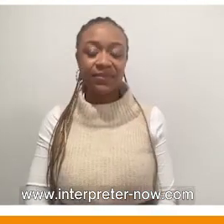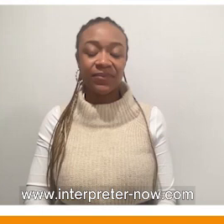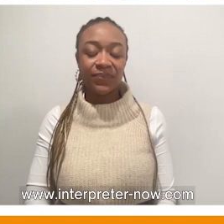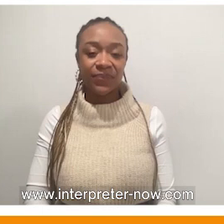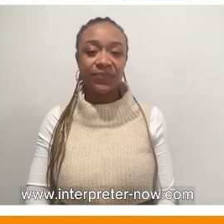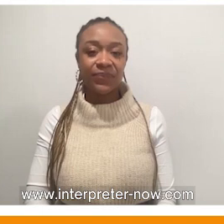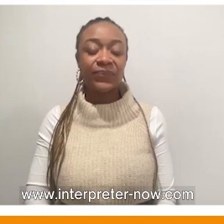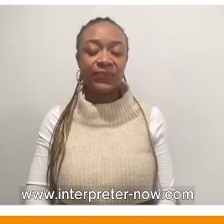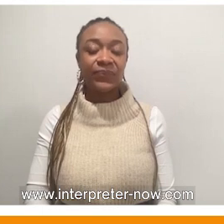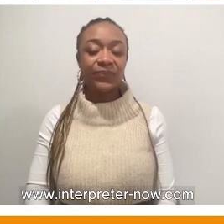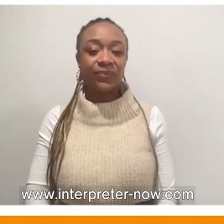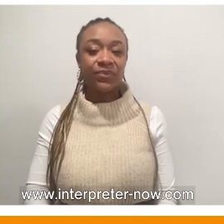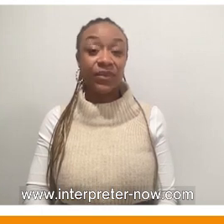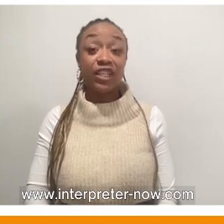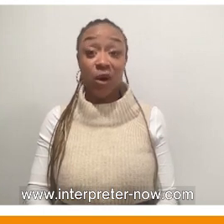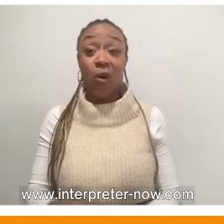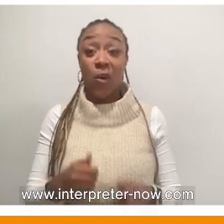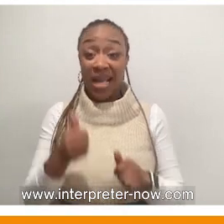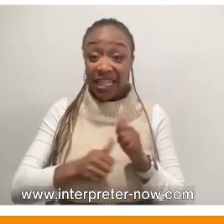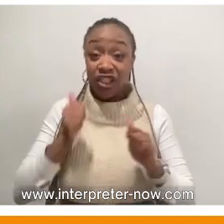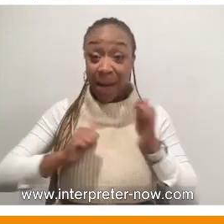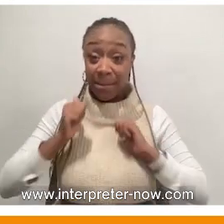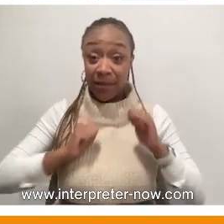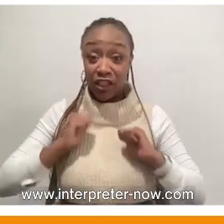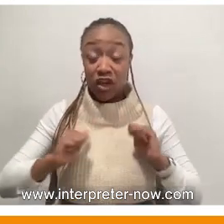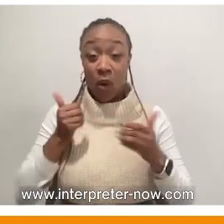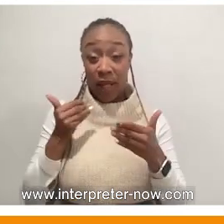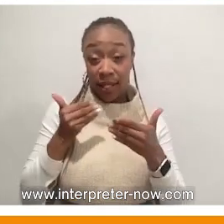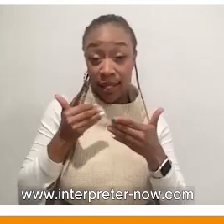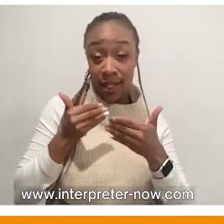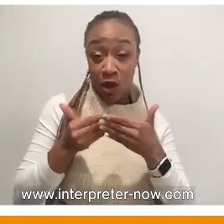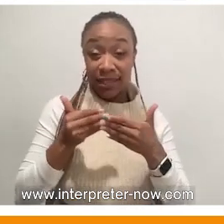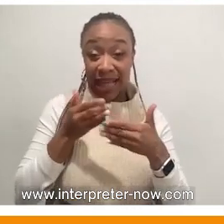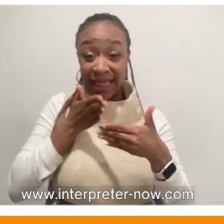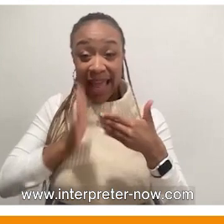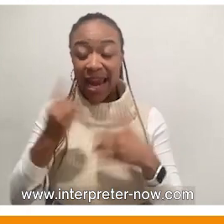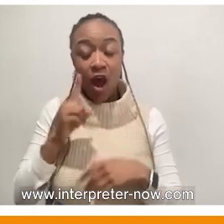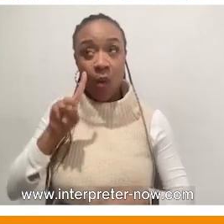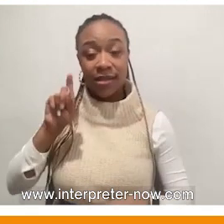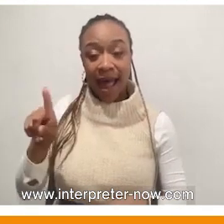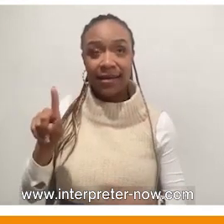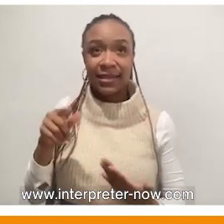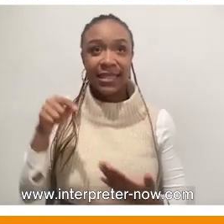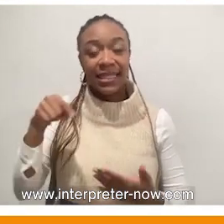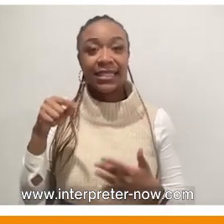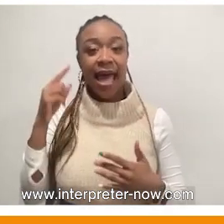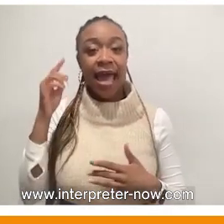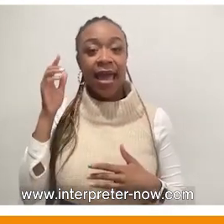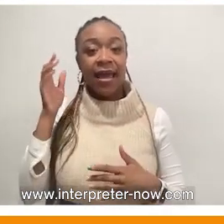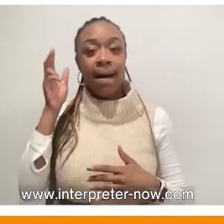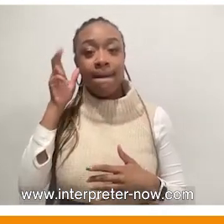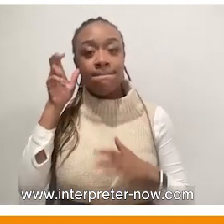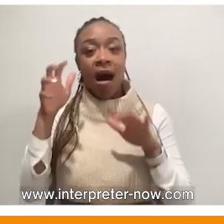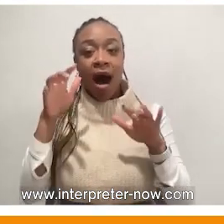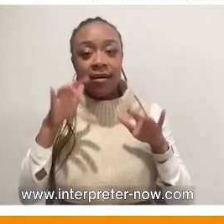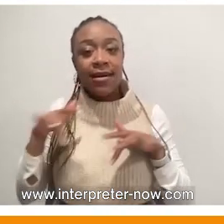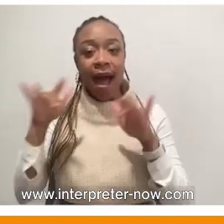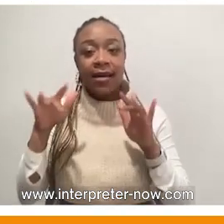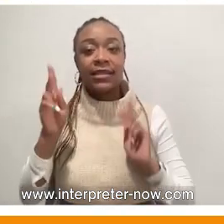At the end of each of our episodes, I always ask our guests, this is a podcast where people